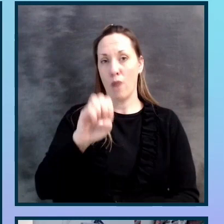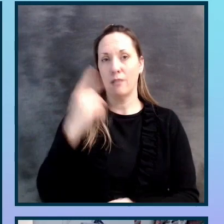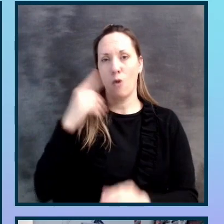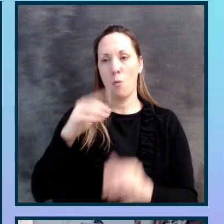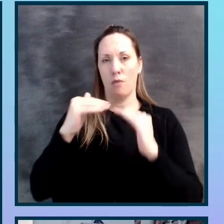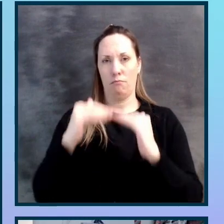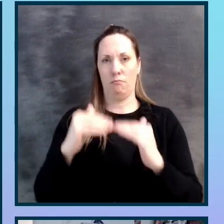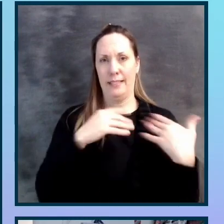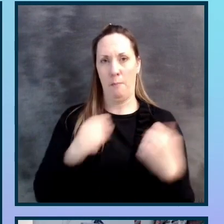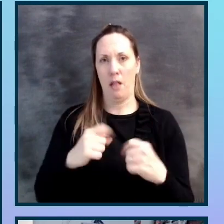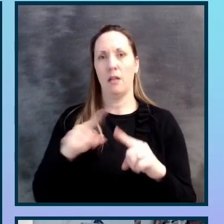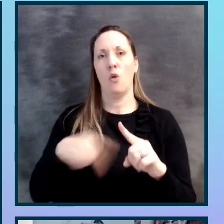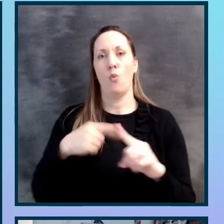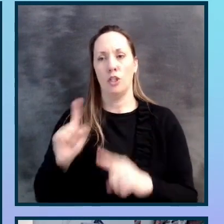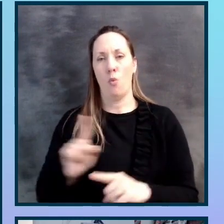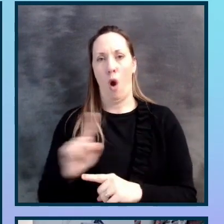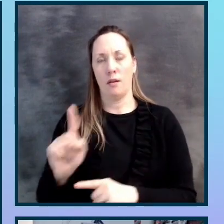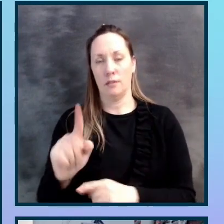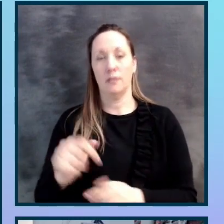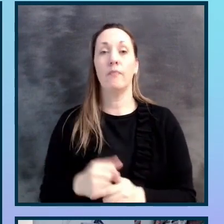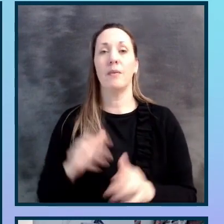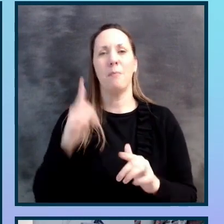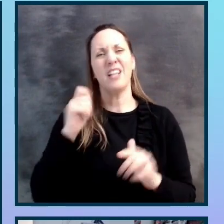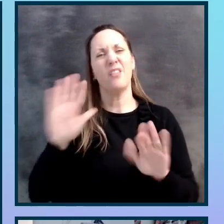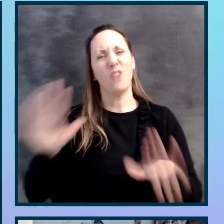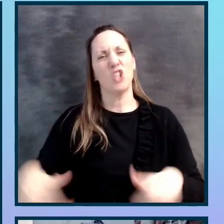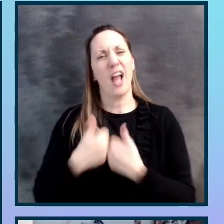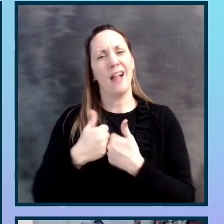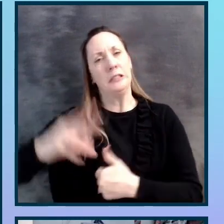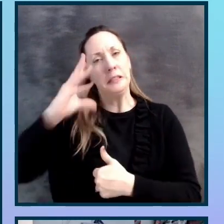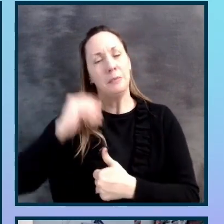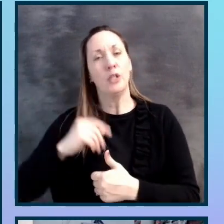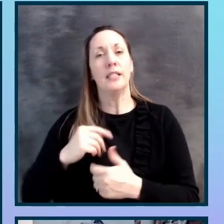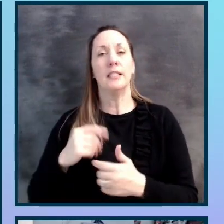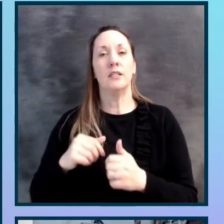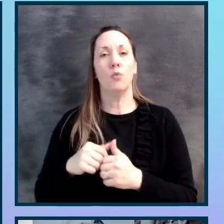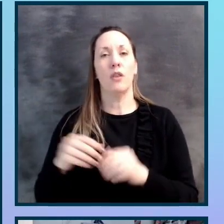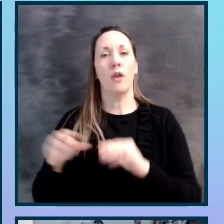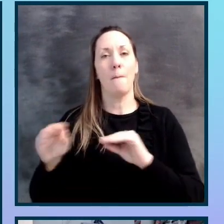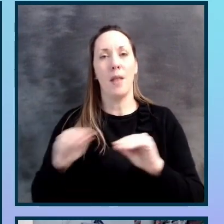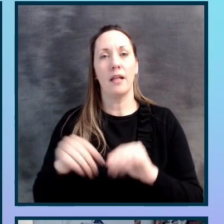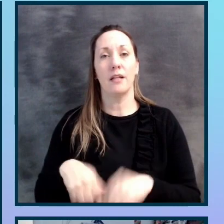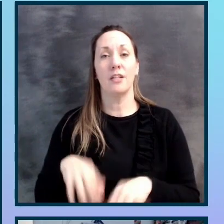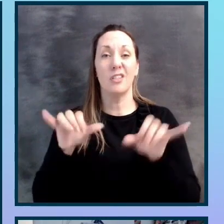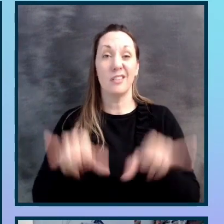Due to her challenges with mobility, Cindy spends a lot of time at home and her computer and Kindle Fire